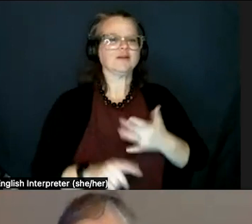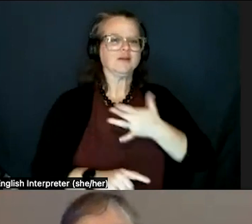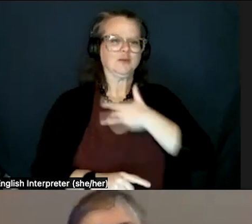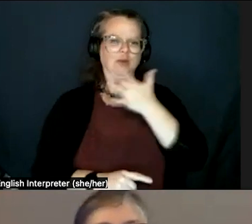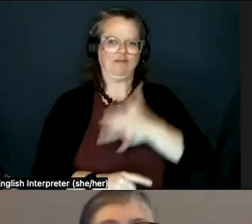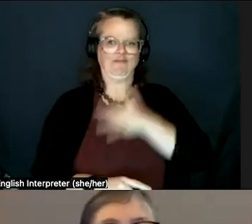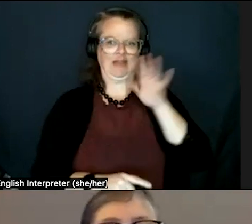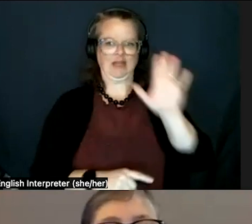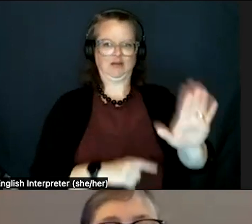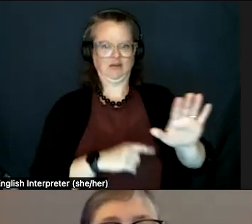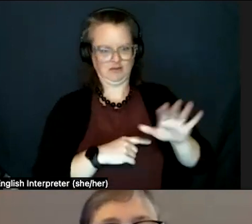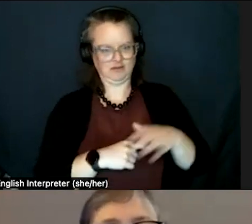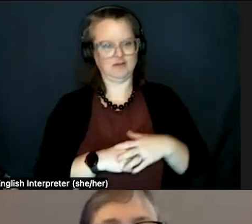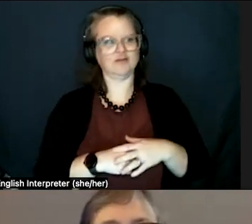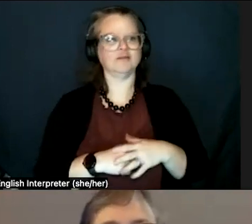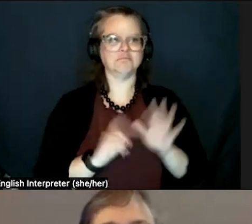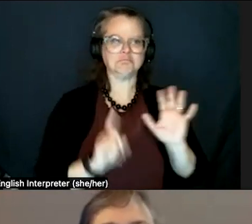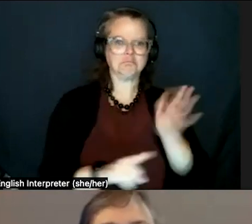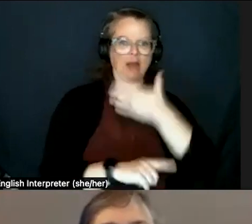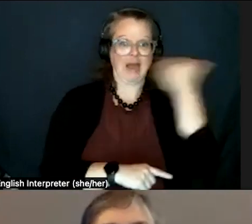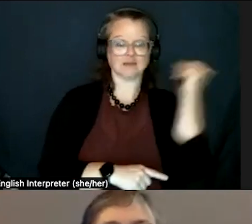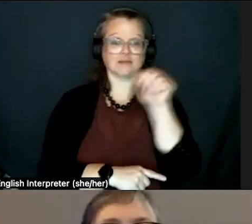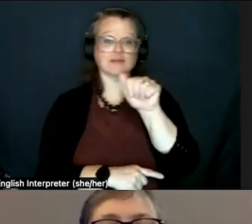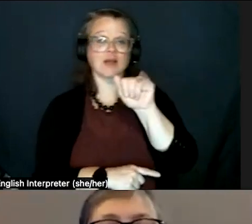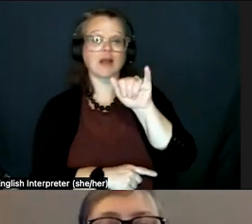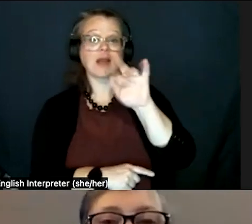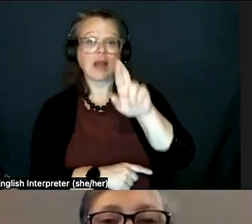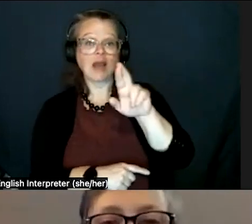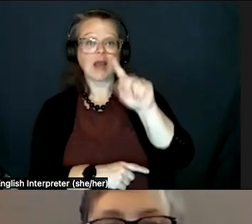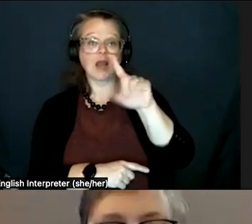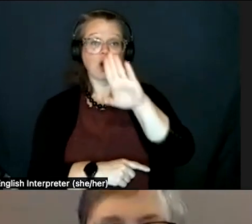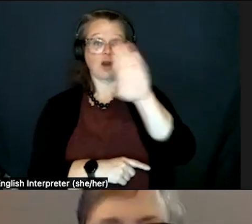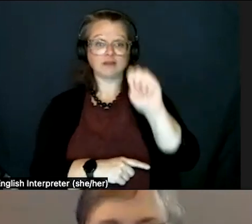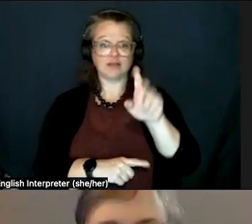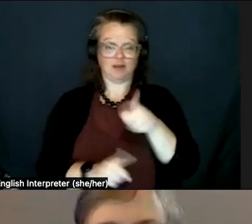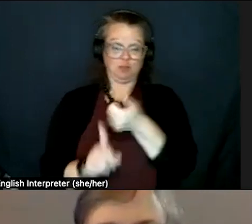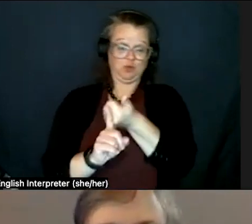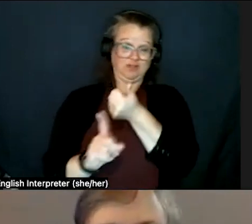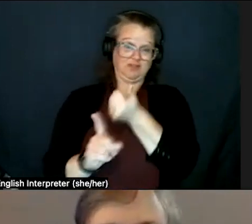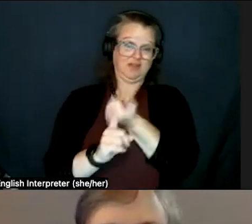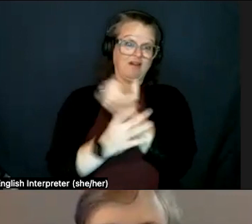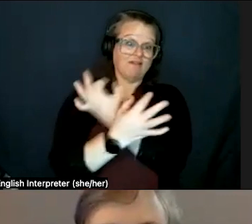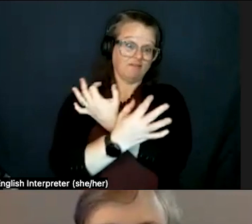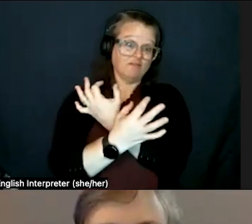on the free account. And in fact, that actually affected our decision to use it. We could coast